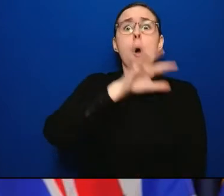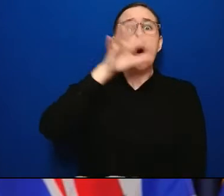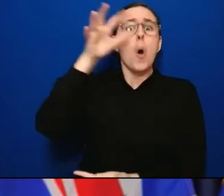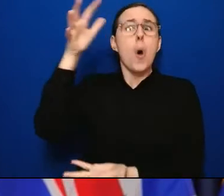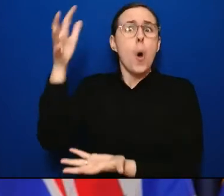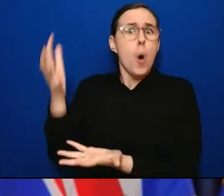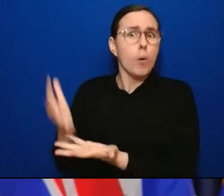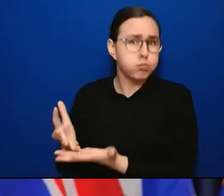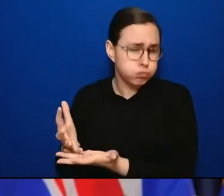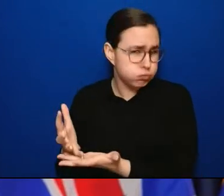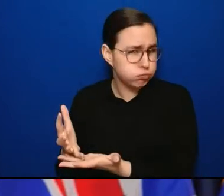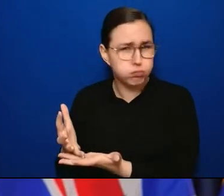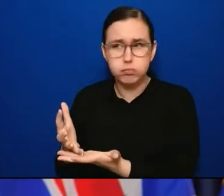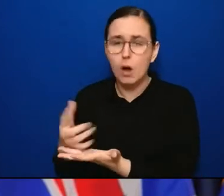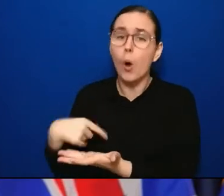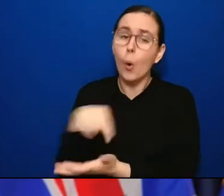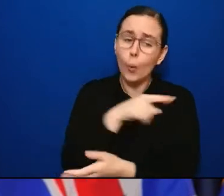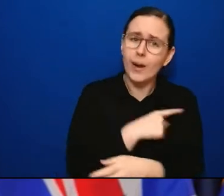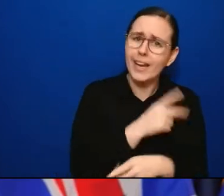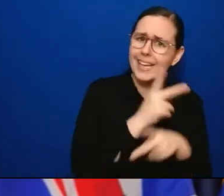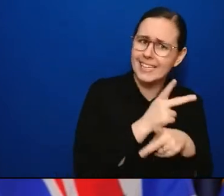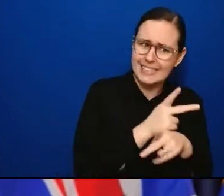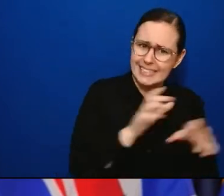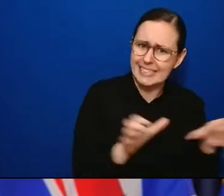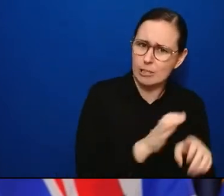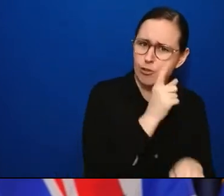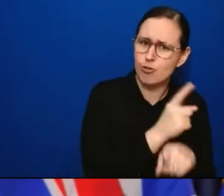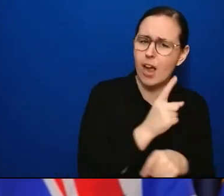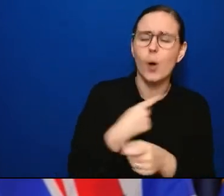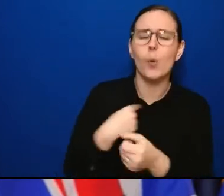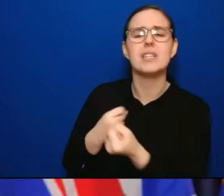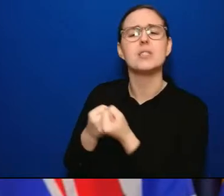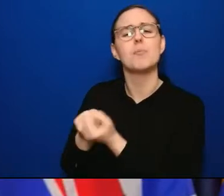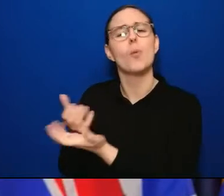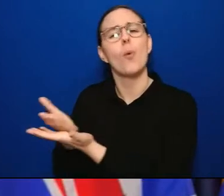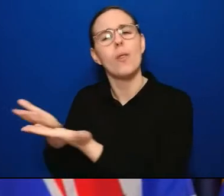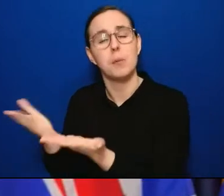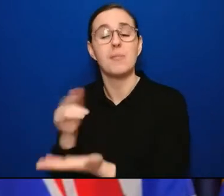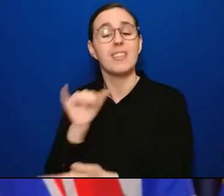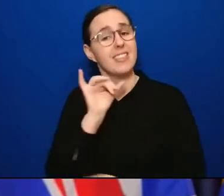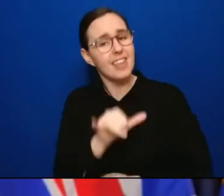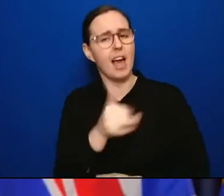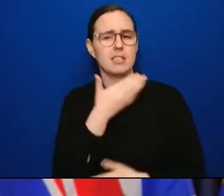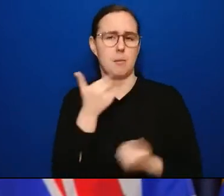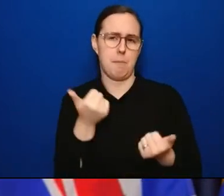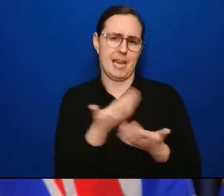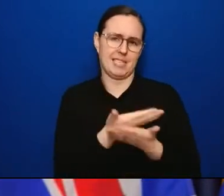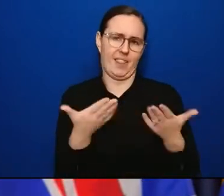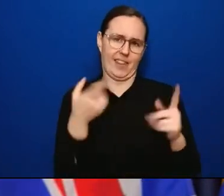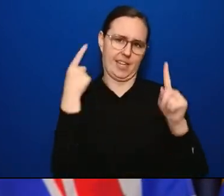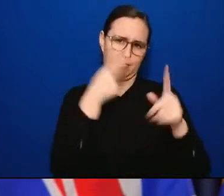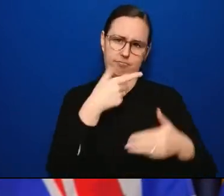work we need to do now. And with that we're happy to take your